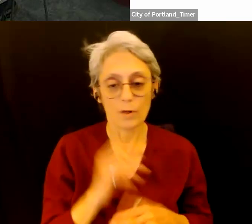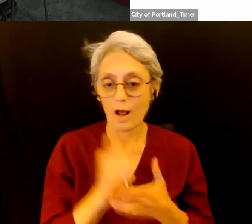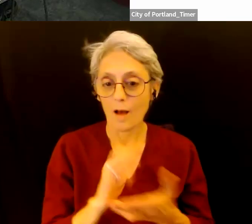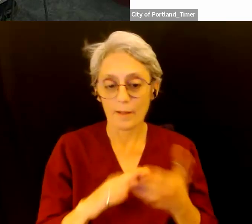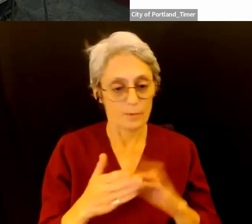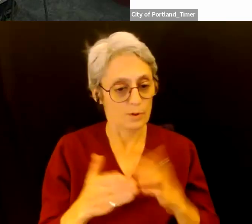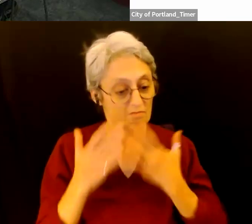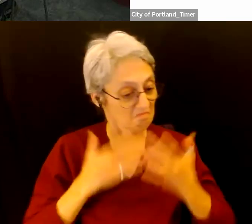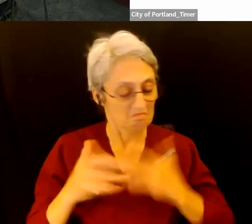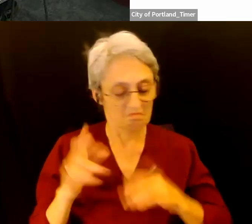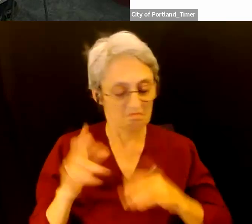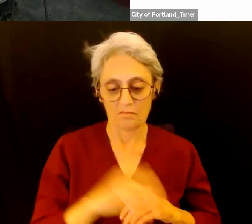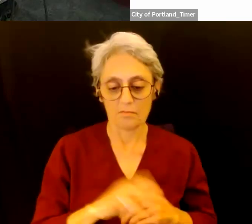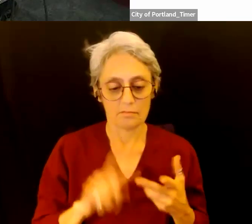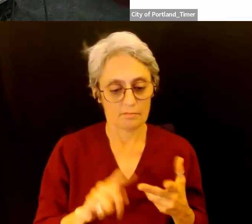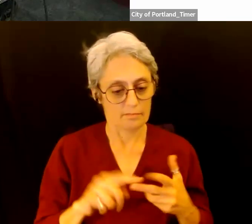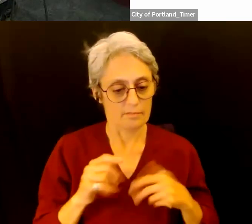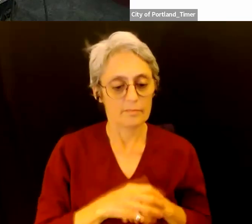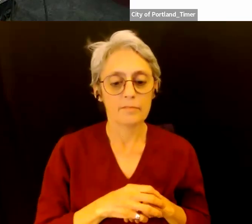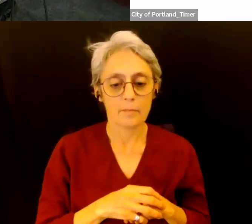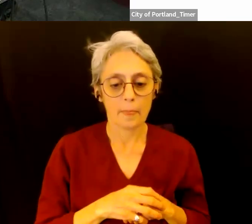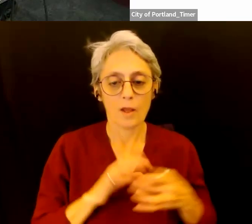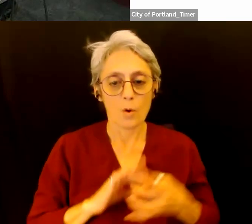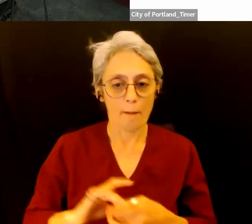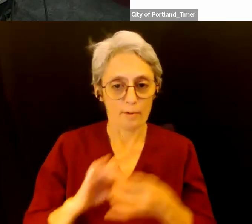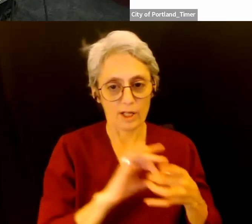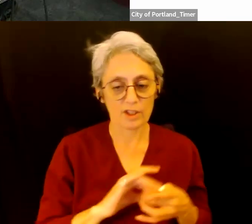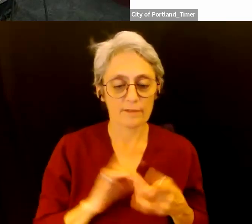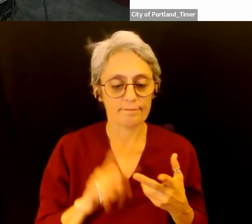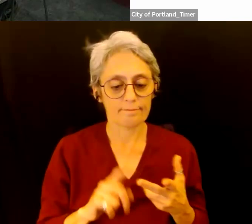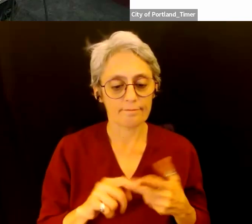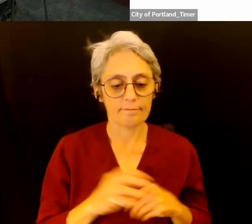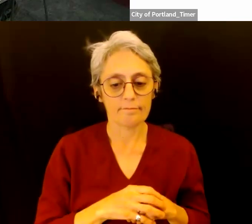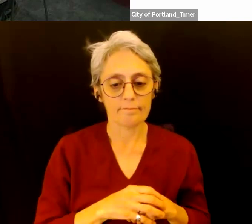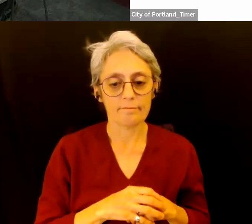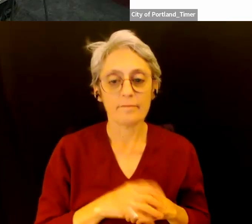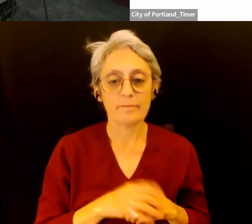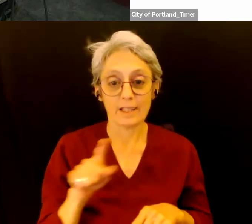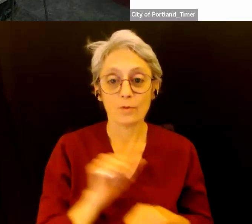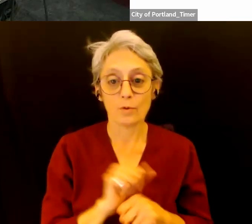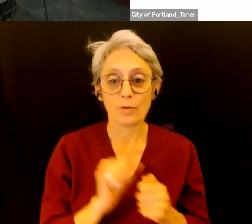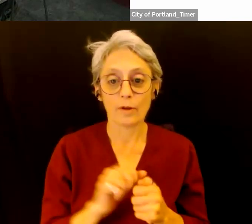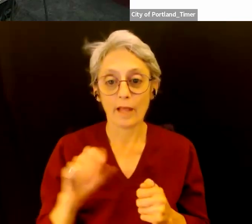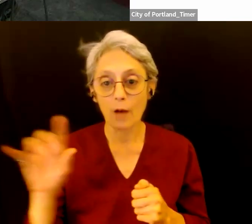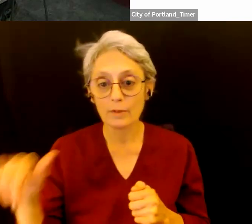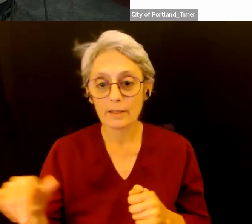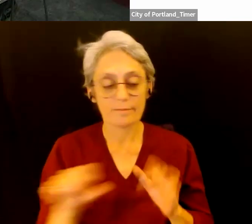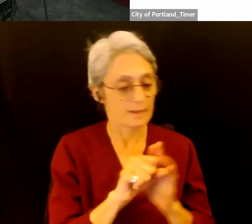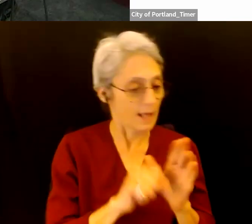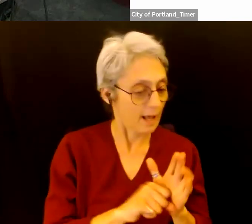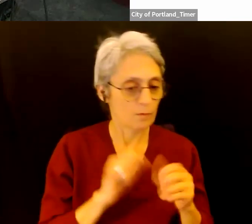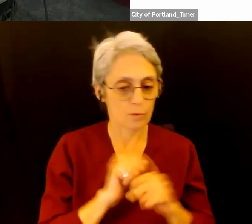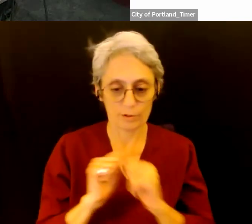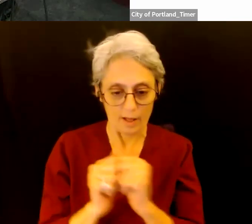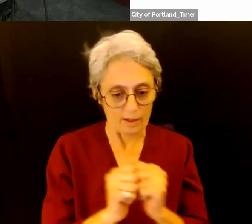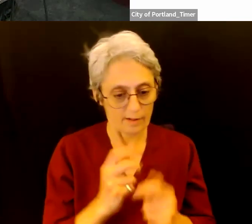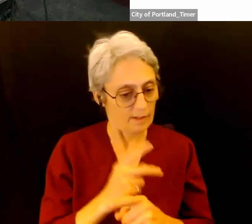Number three, cooperation. Need you work with the county. We need you to work with the state. We need you to figure out other revenue streams.